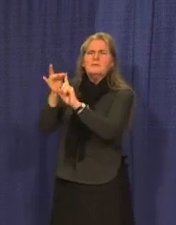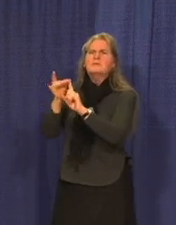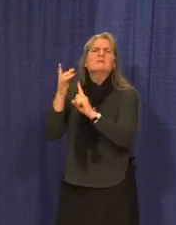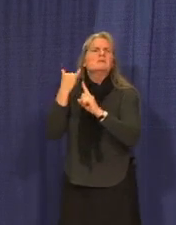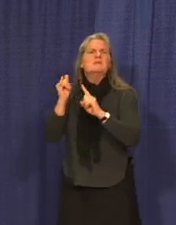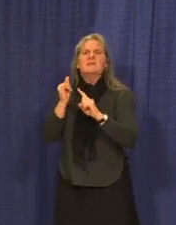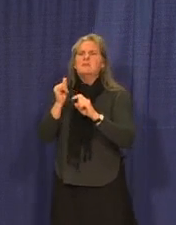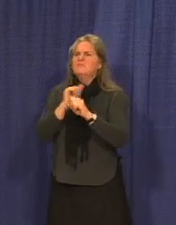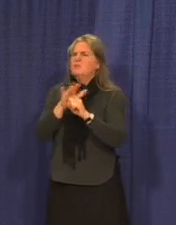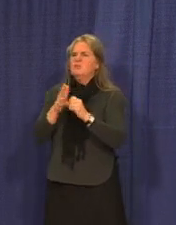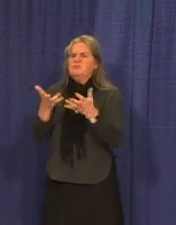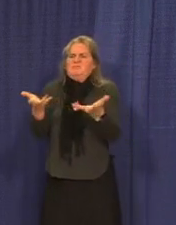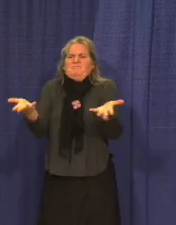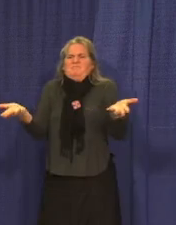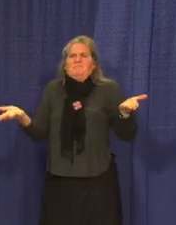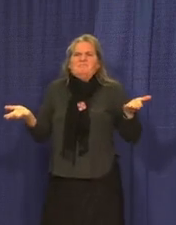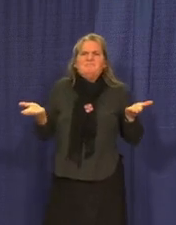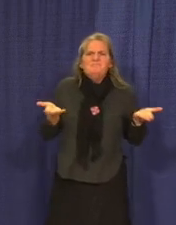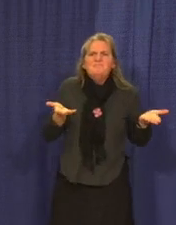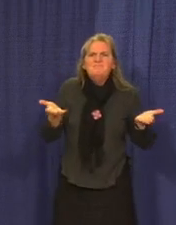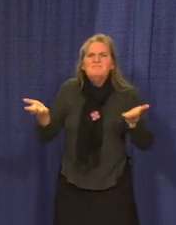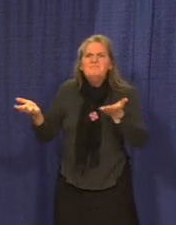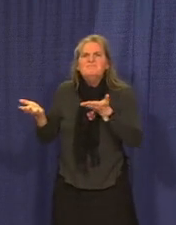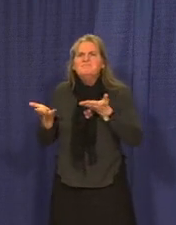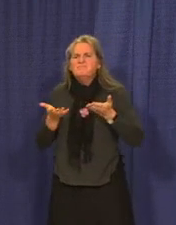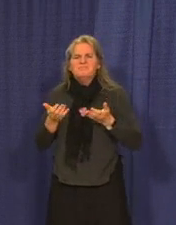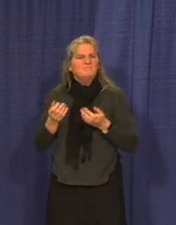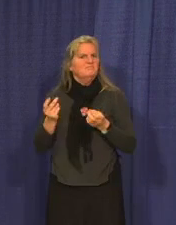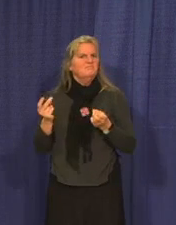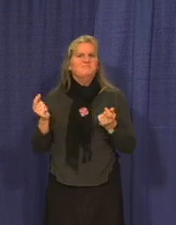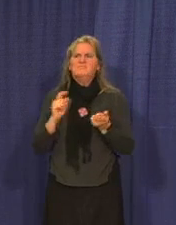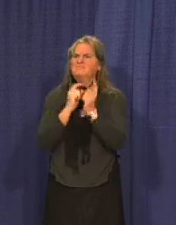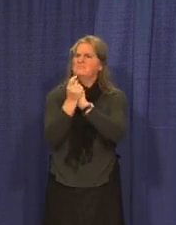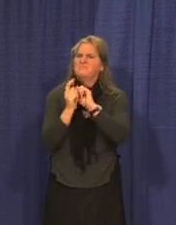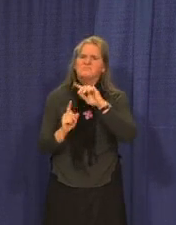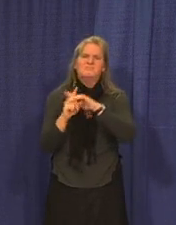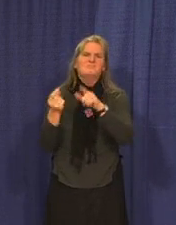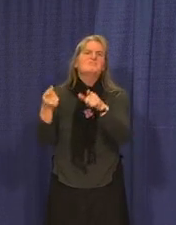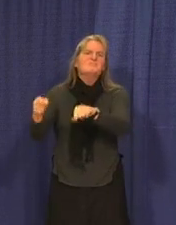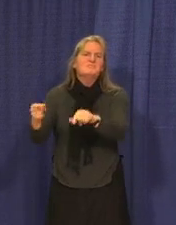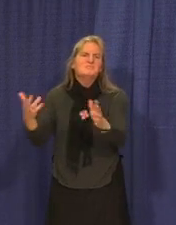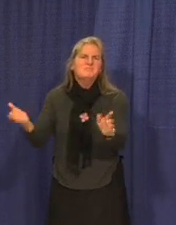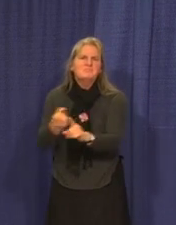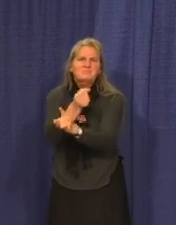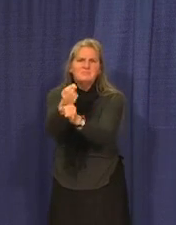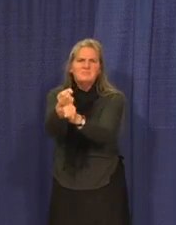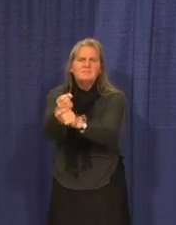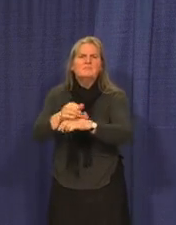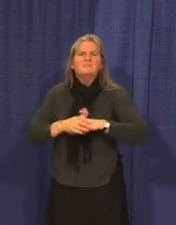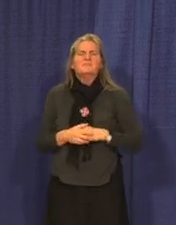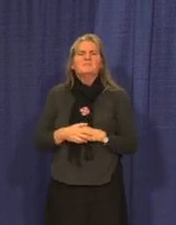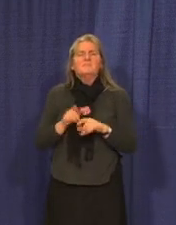is a stark reminder that we are still in the grips of this pandemic and things can change very quickly.